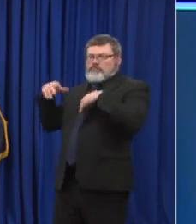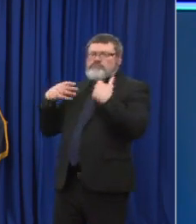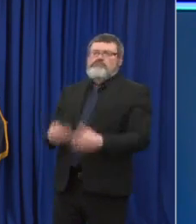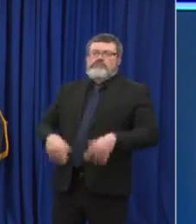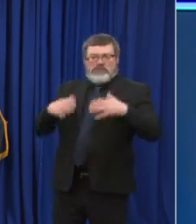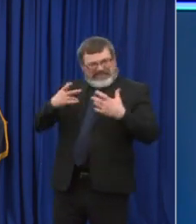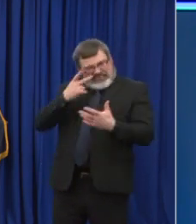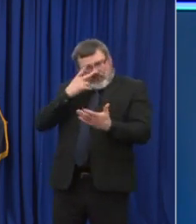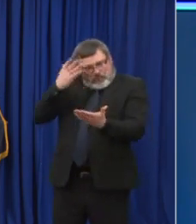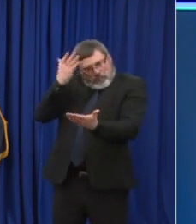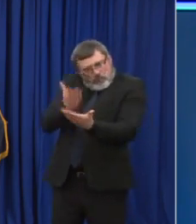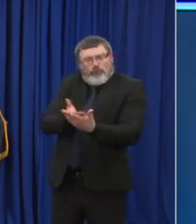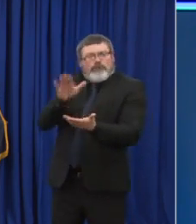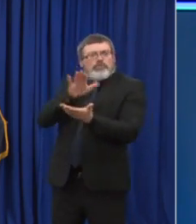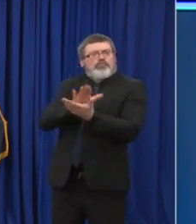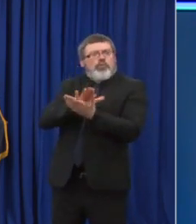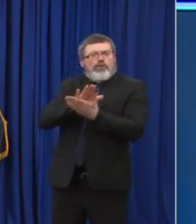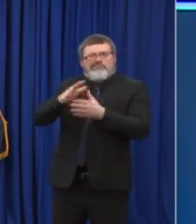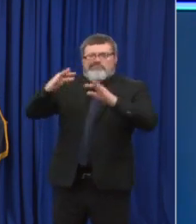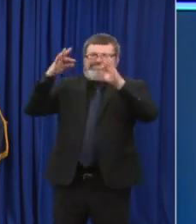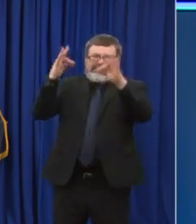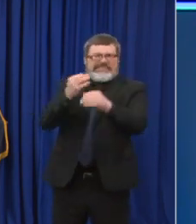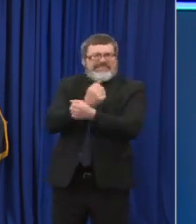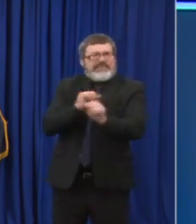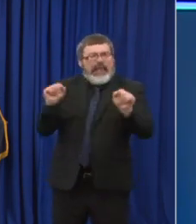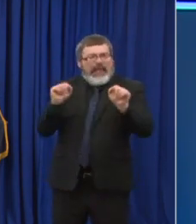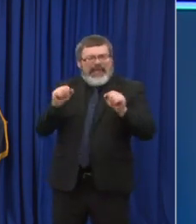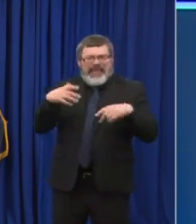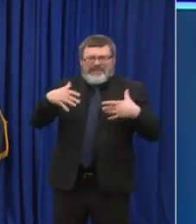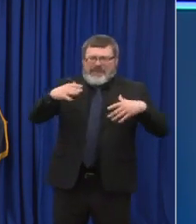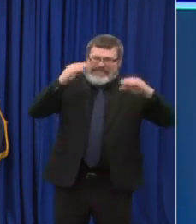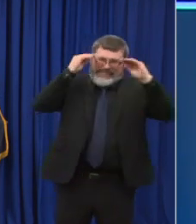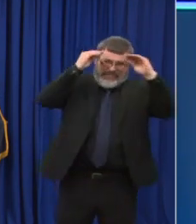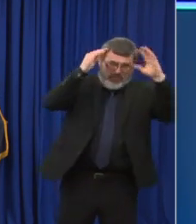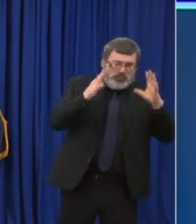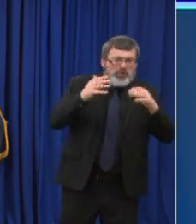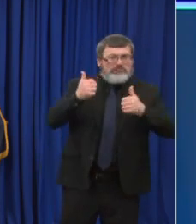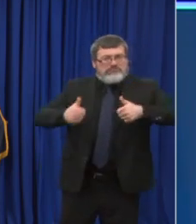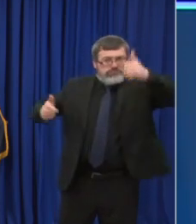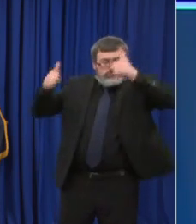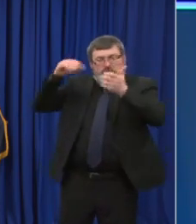HATS OFF TO THE TEACHERS AND PARENTS AND ADMINISTRATORS THAT ARE IN PERSON.